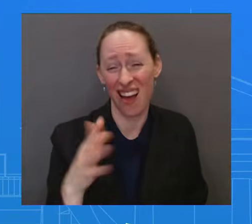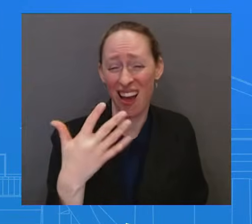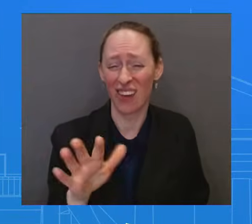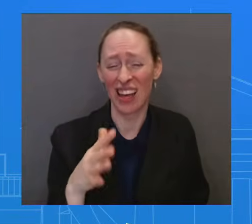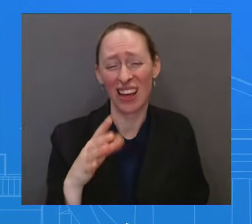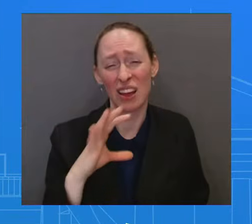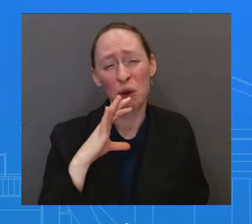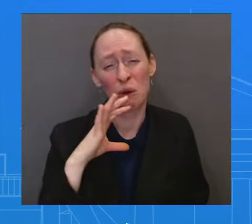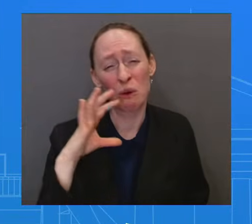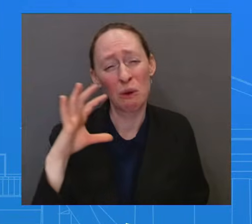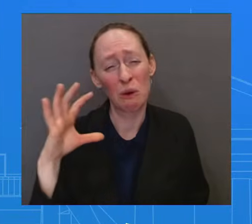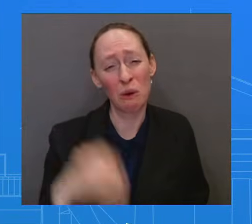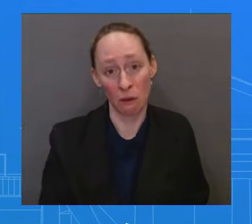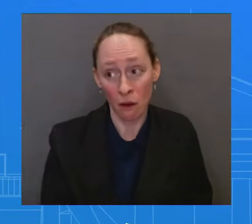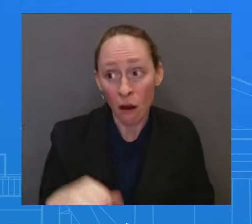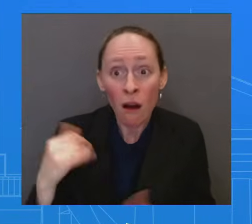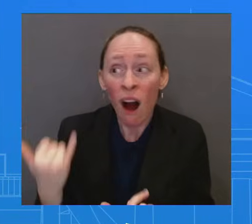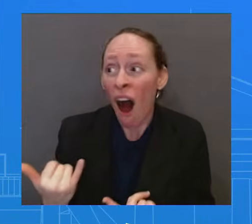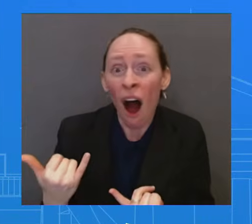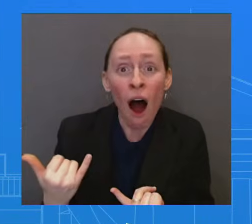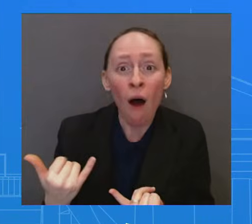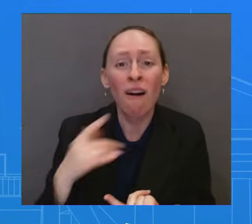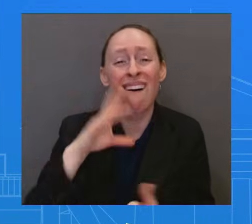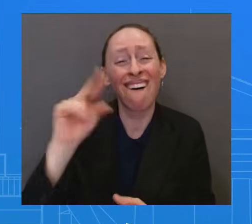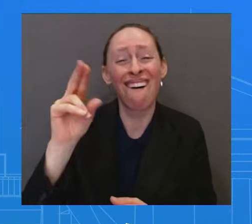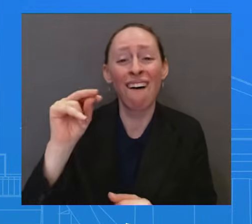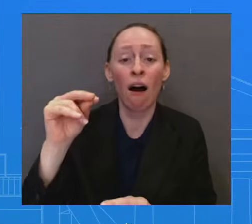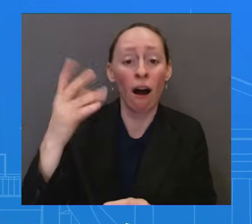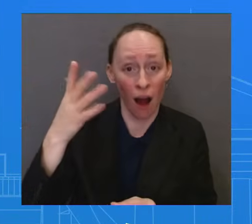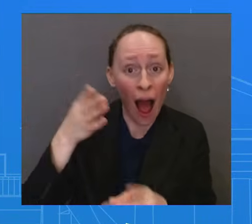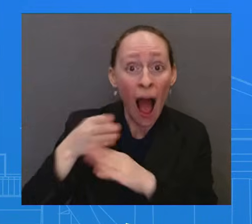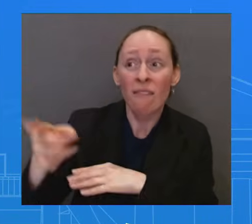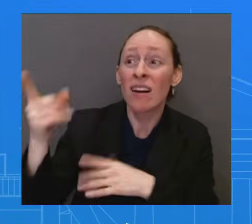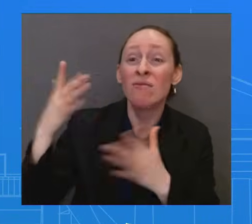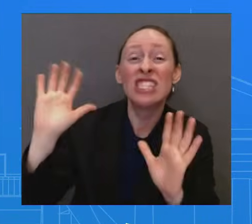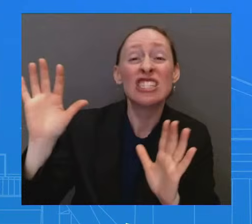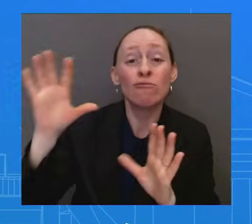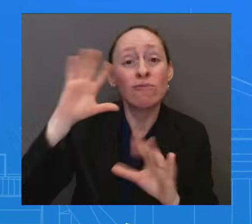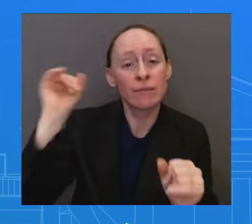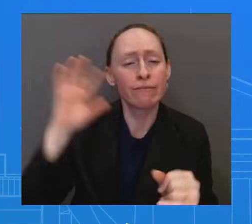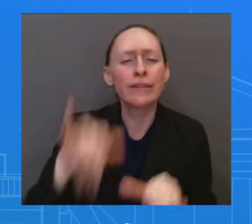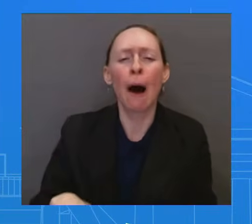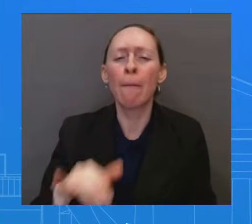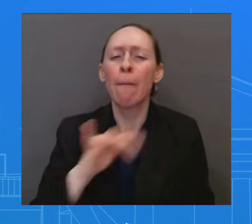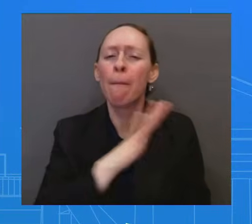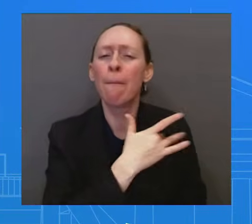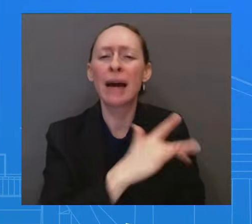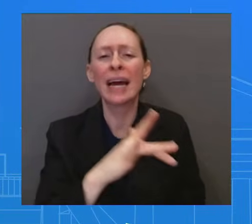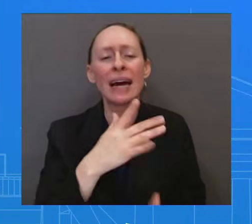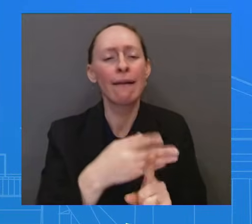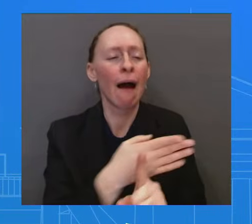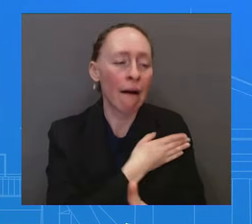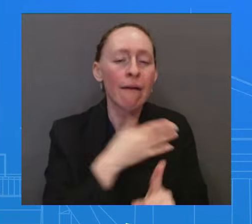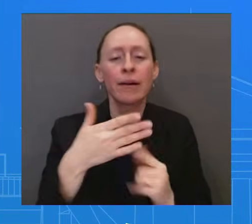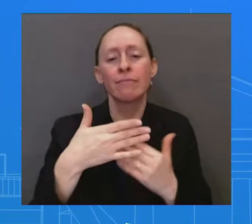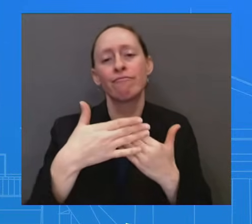Doesn't mean that we aren't going to do everything we can, if you're wrongfully detained, to get you home. And sometimes that means making a tough decision.